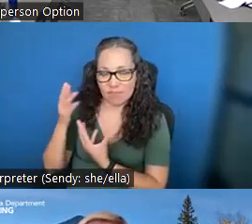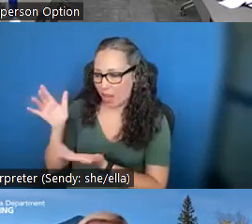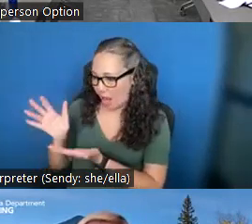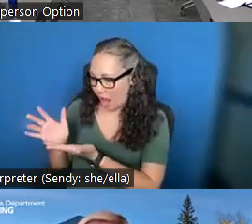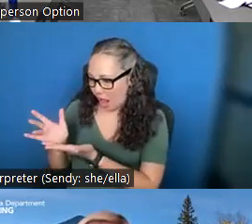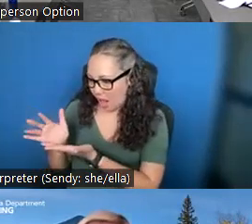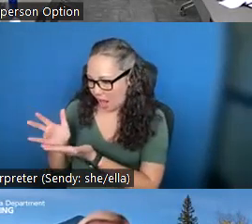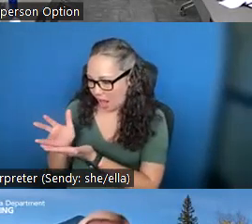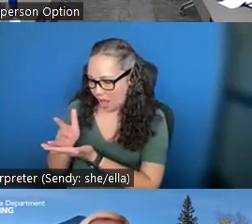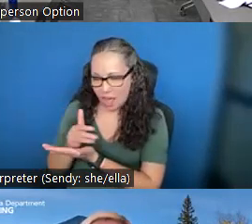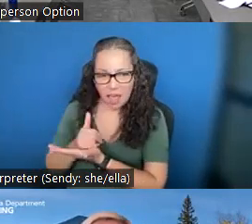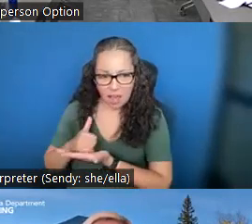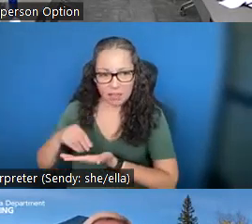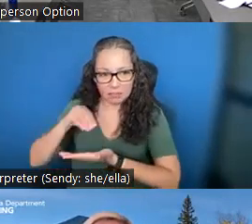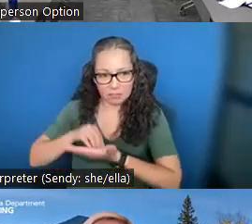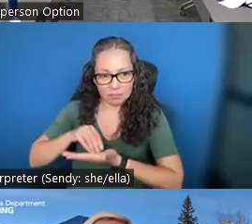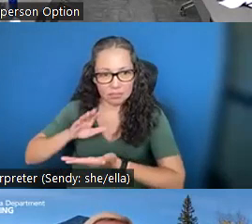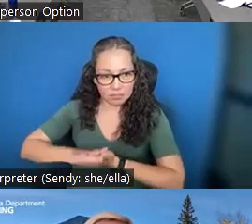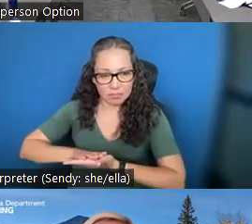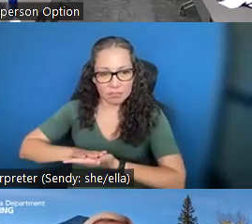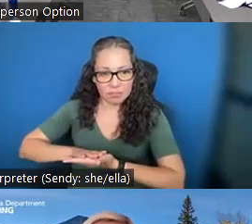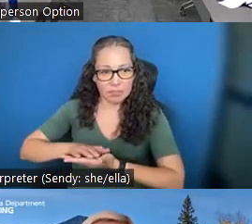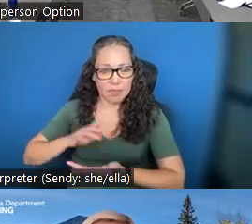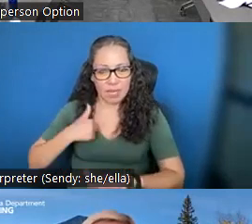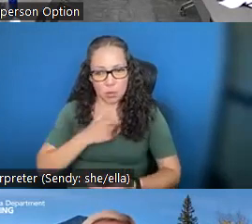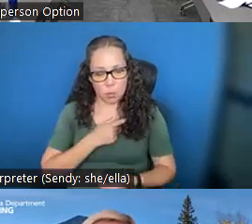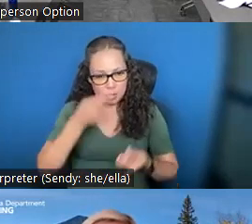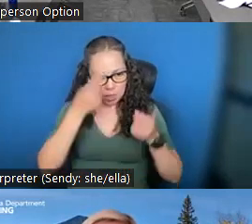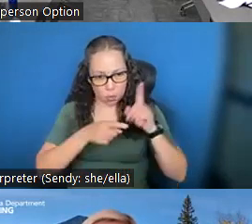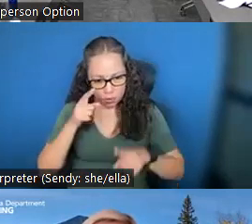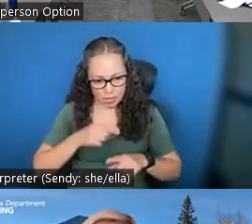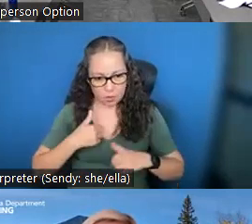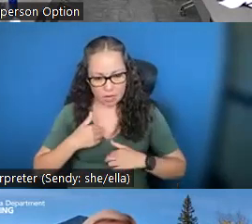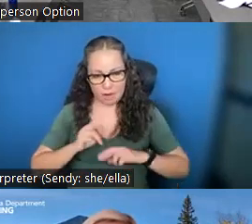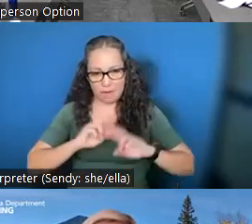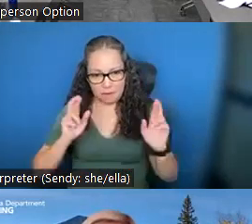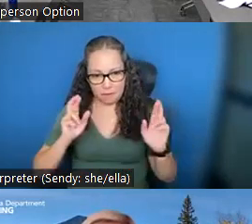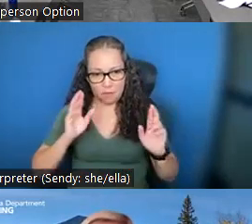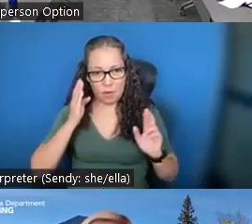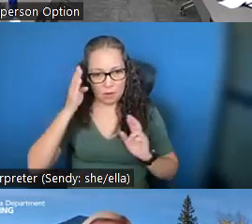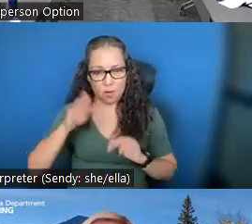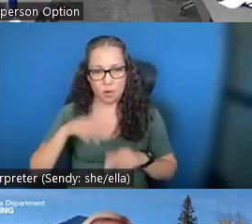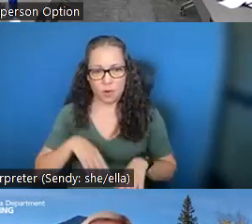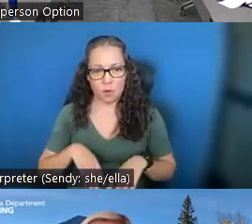all of us agree um reflect a future ready Cali California aging Network these are so many of